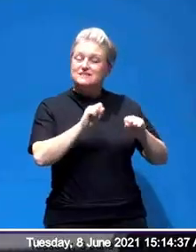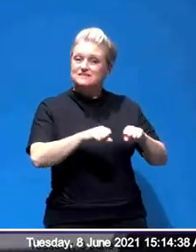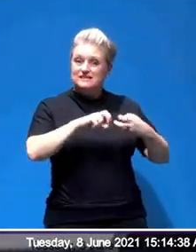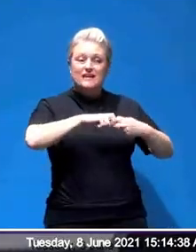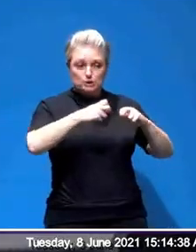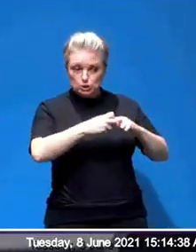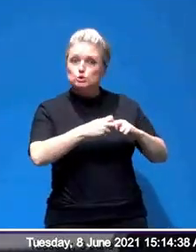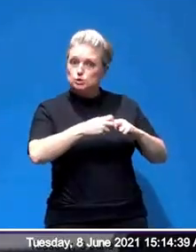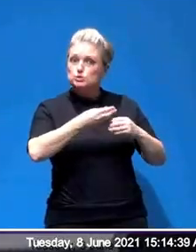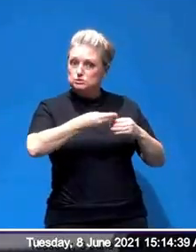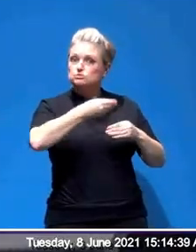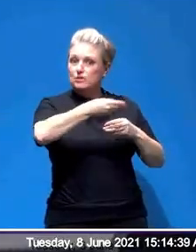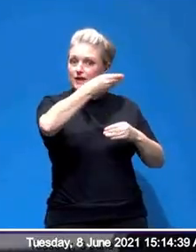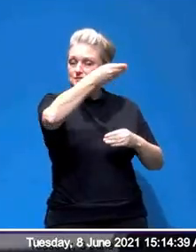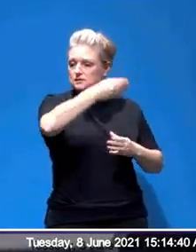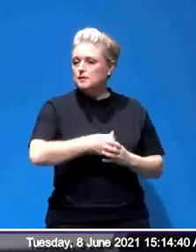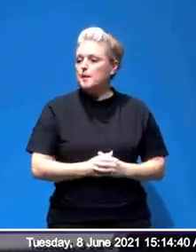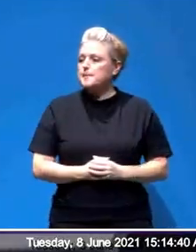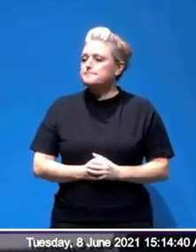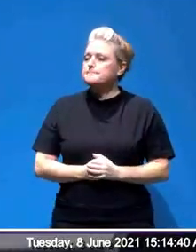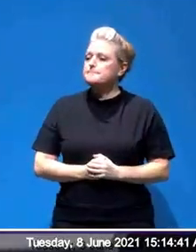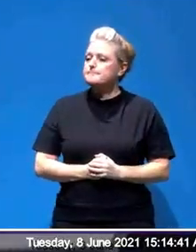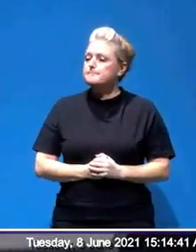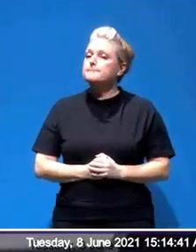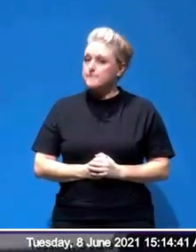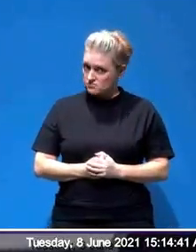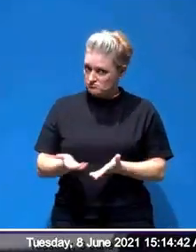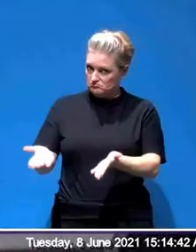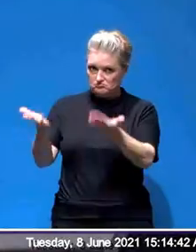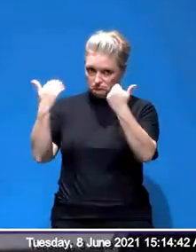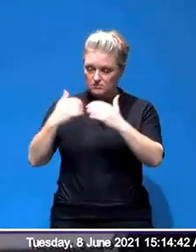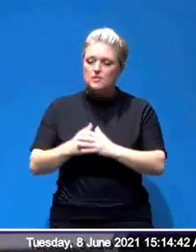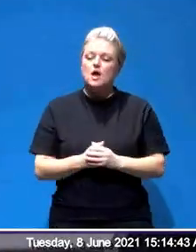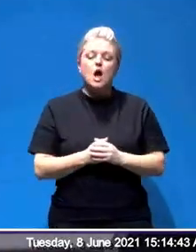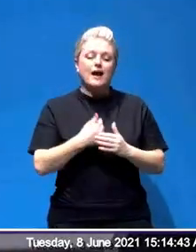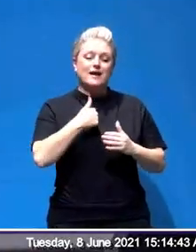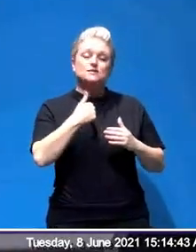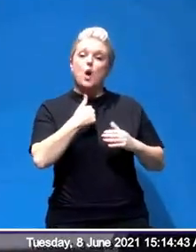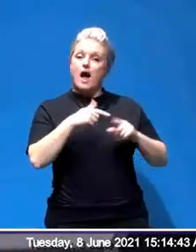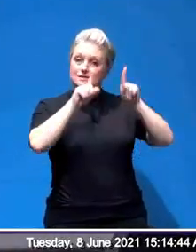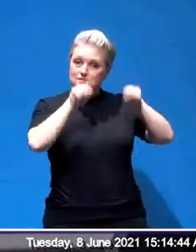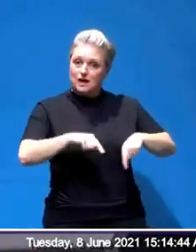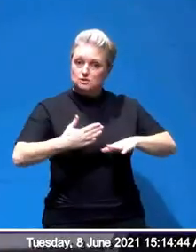Yes, please. So, as you said, when I became Director of the whole of